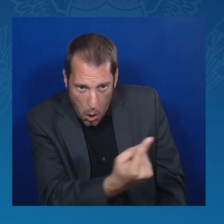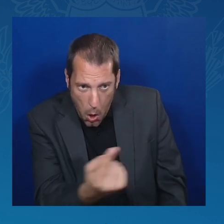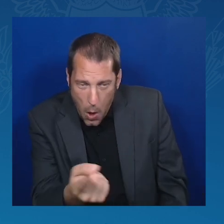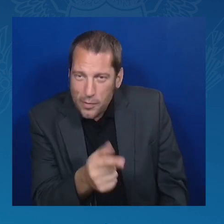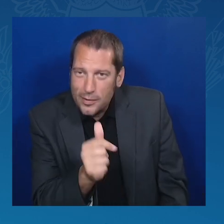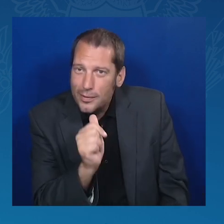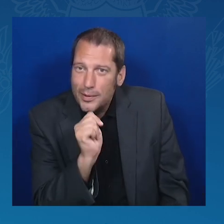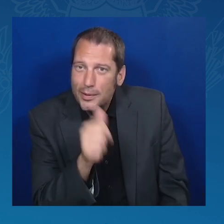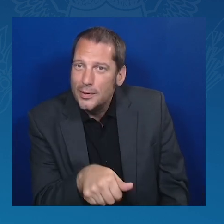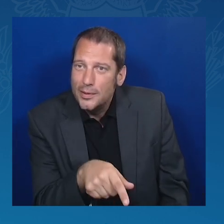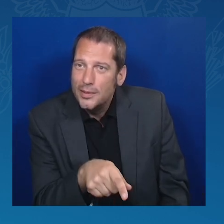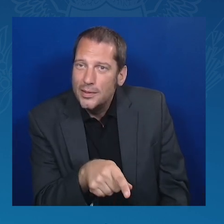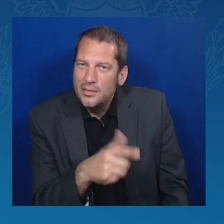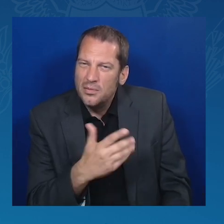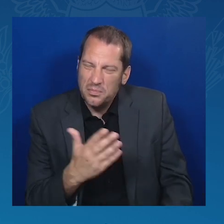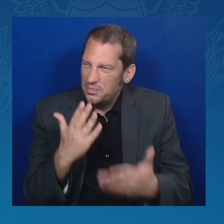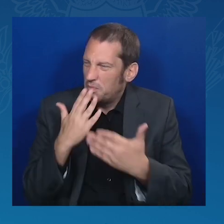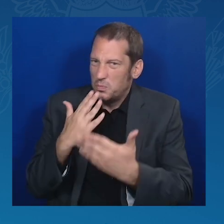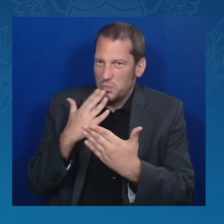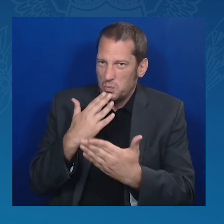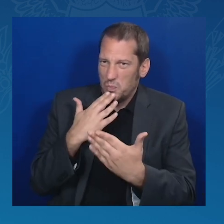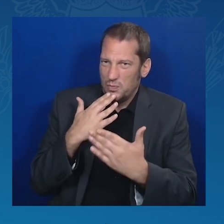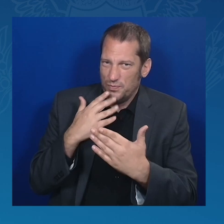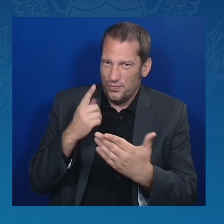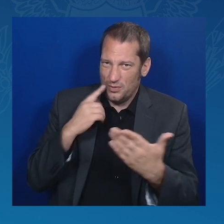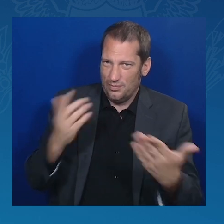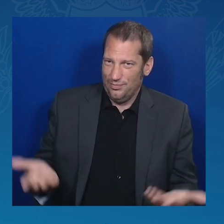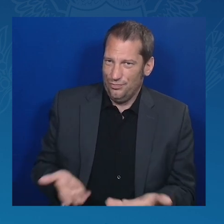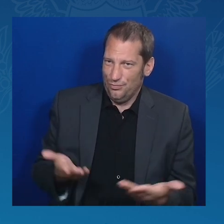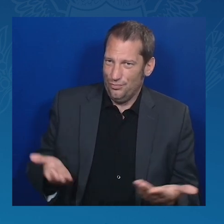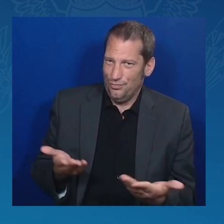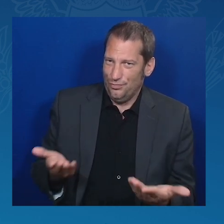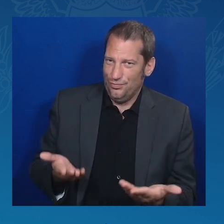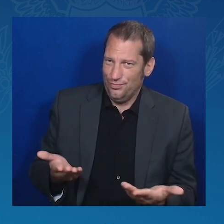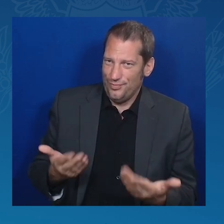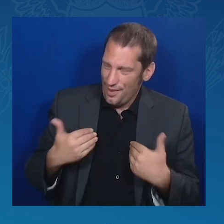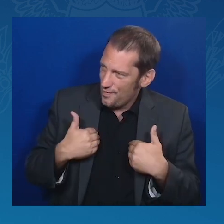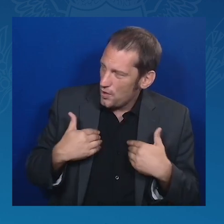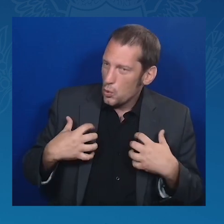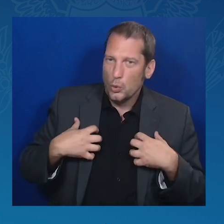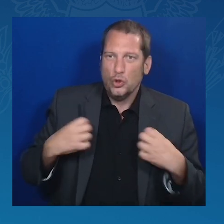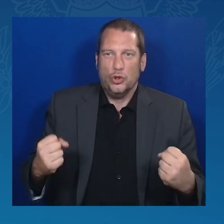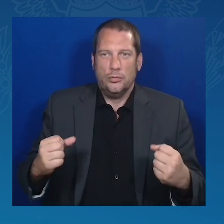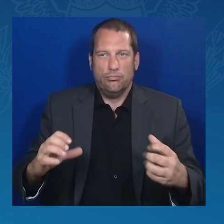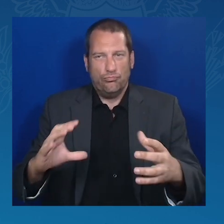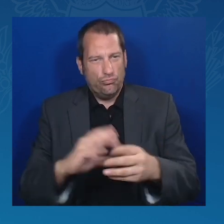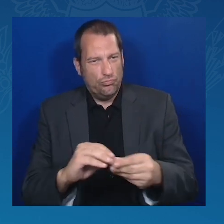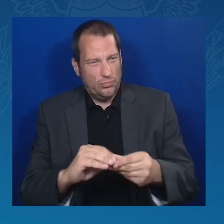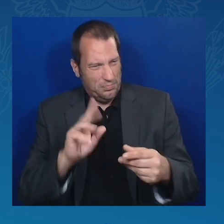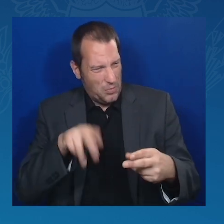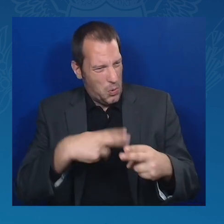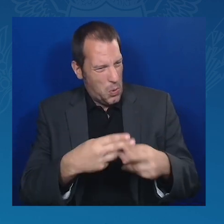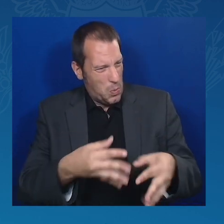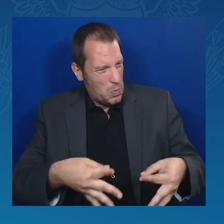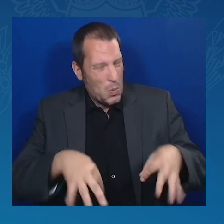for having the courage always to talk about important issues in such a meaningful way. So can we please applaud Chrissy.